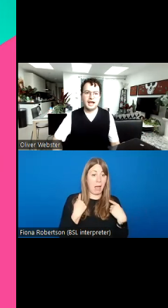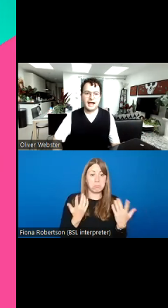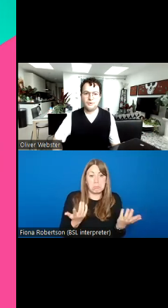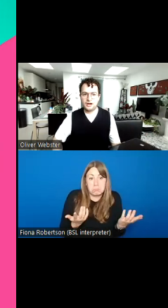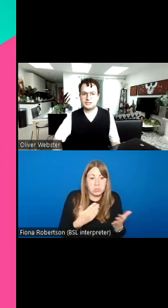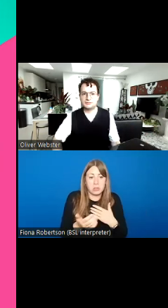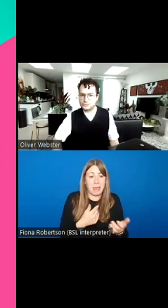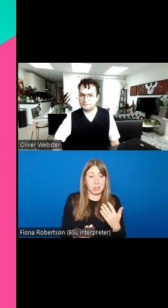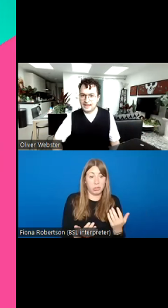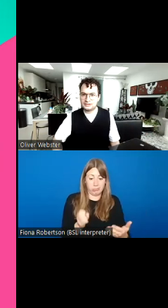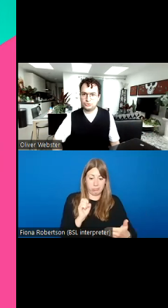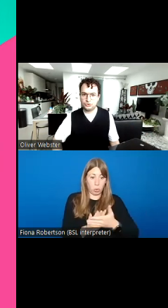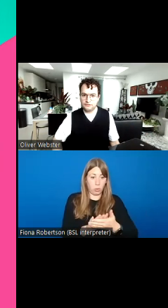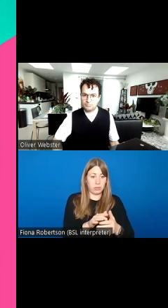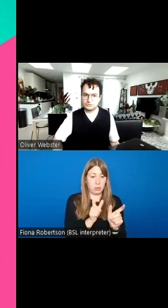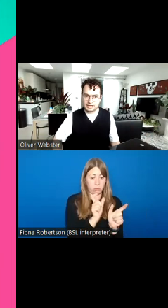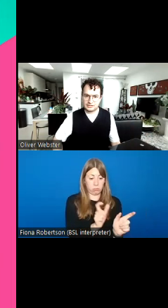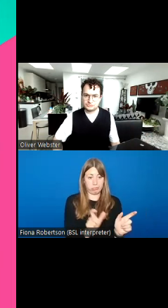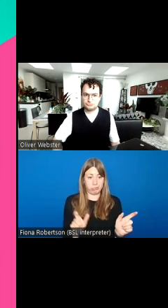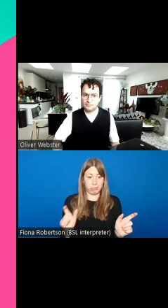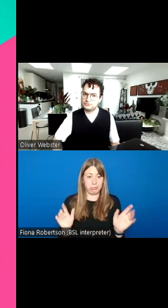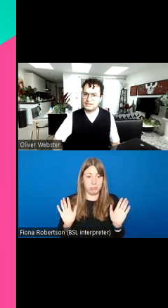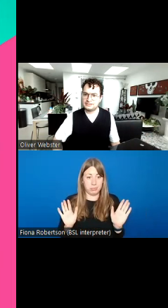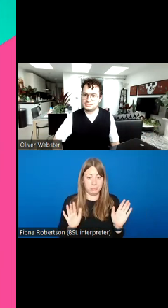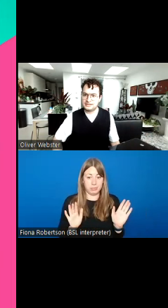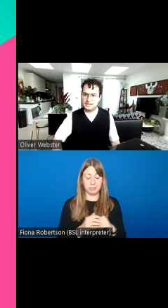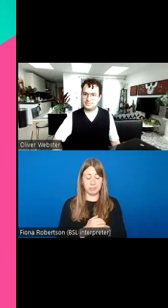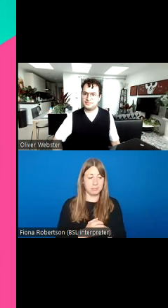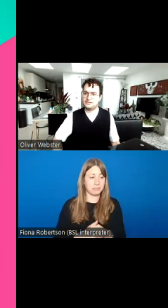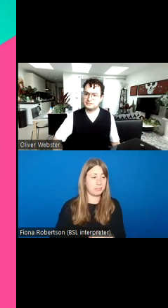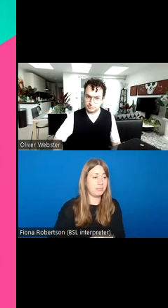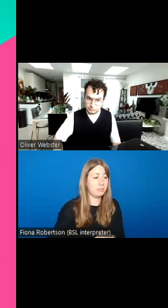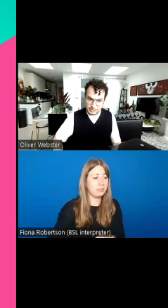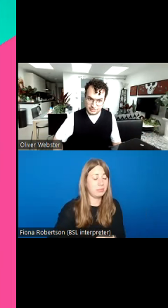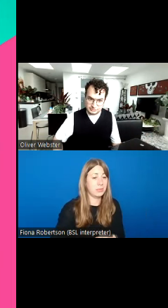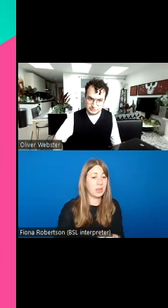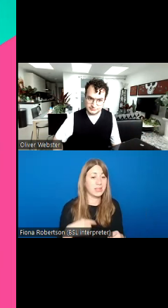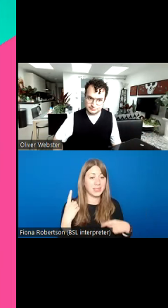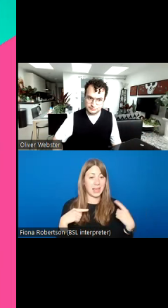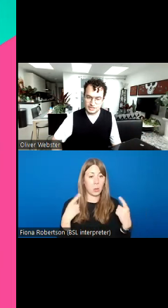How are special effects or nonverbal sounds represented in the subtitles?